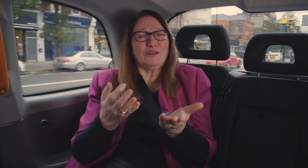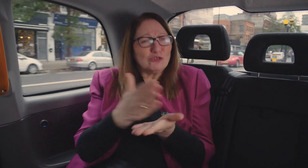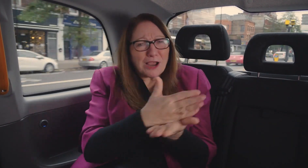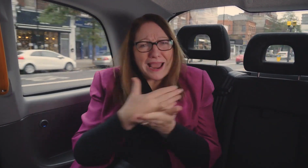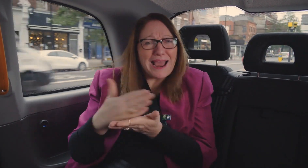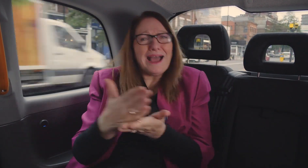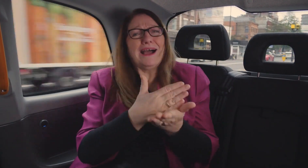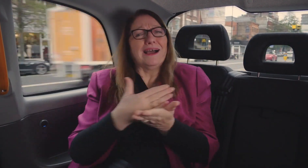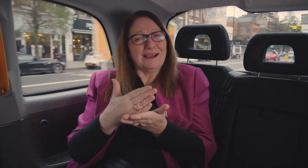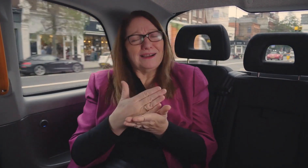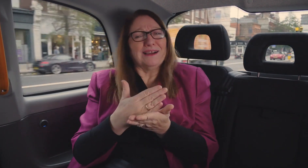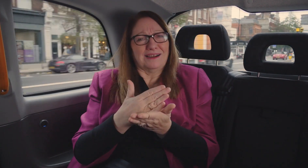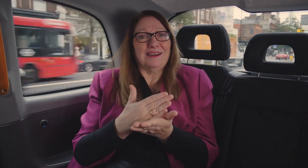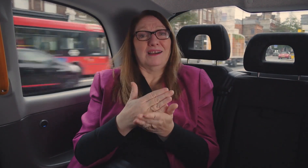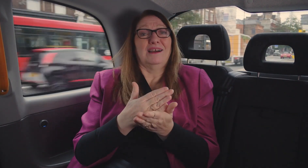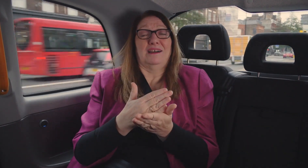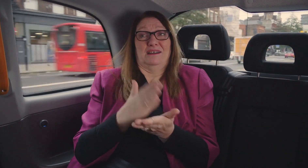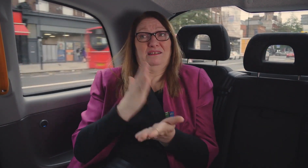share things with one another.